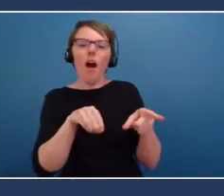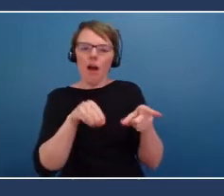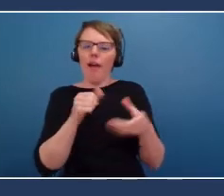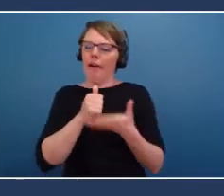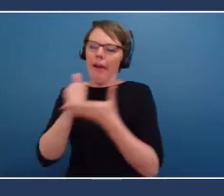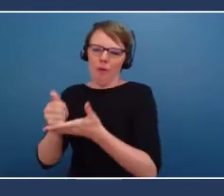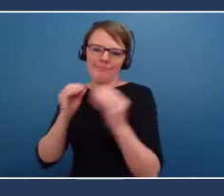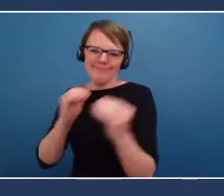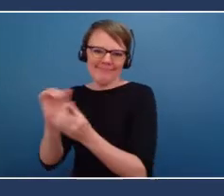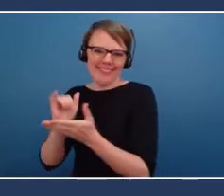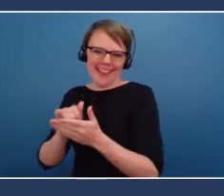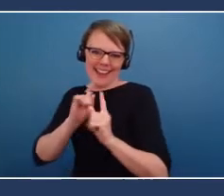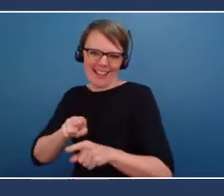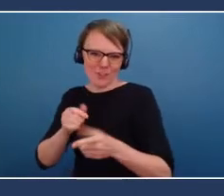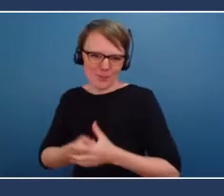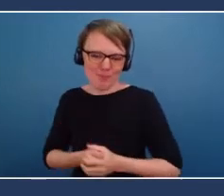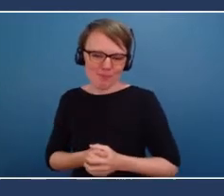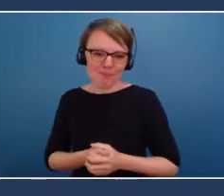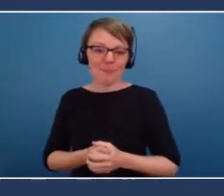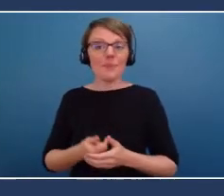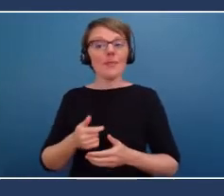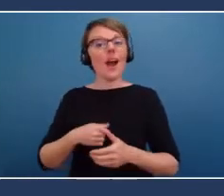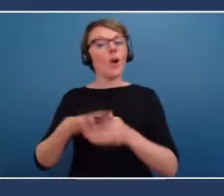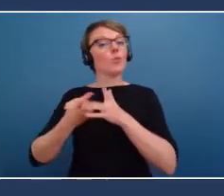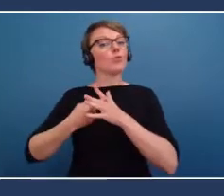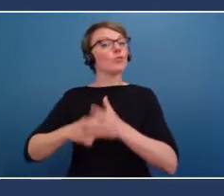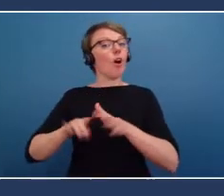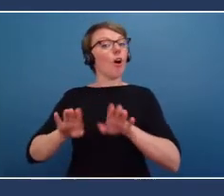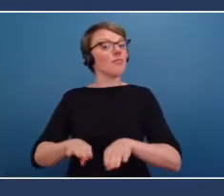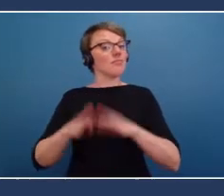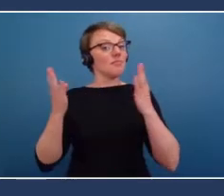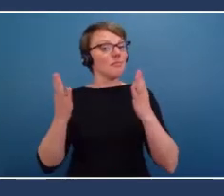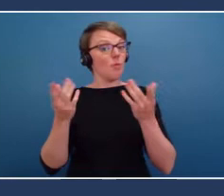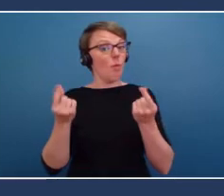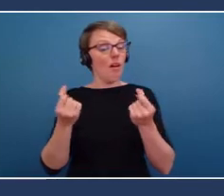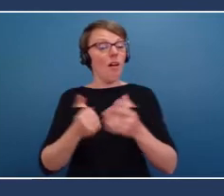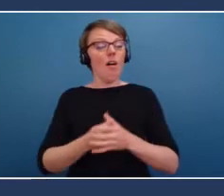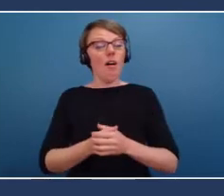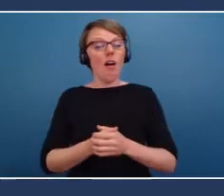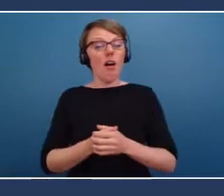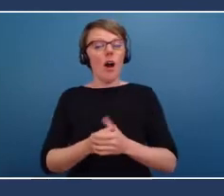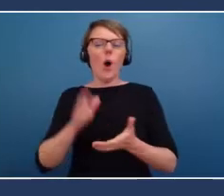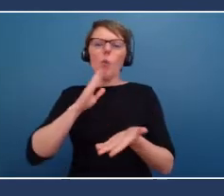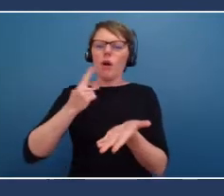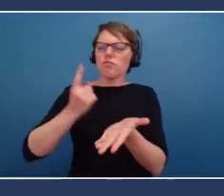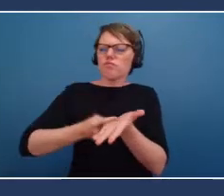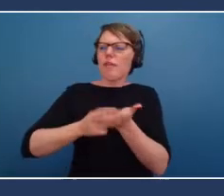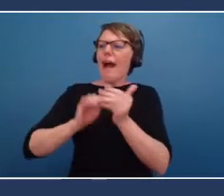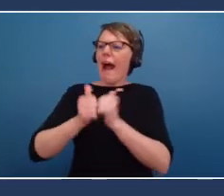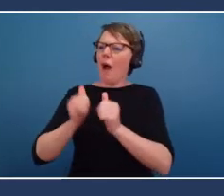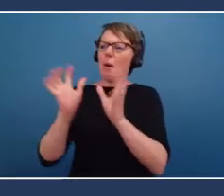so, I am going to just start off by talking about how we set meetings up for success.